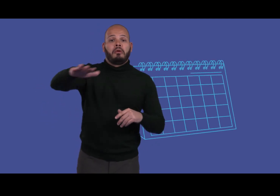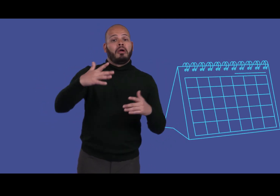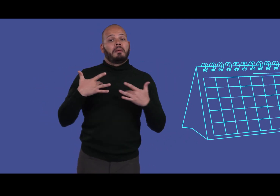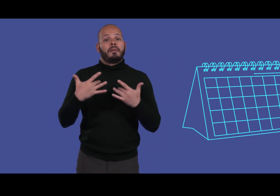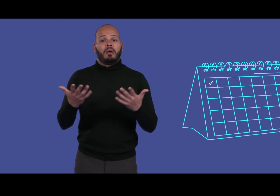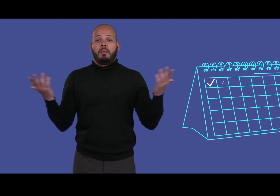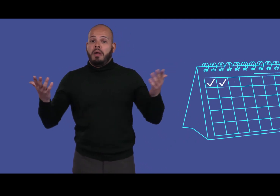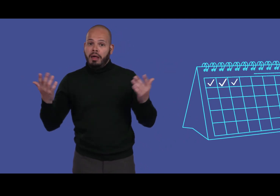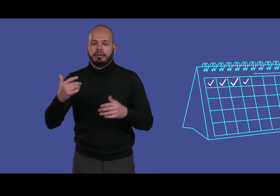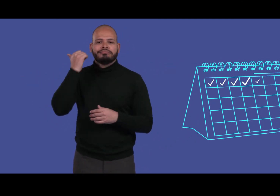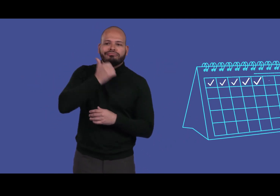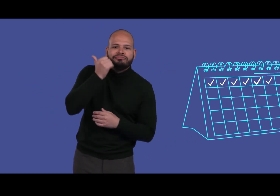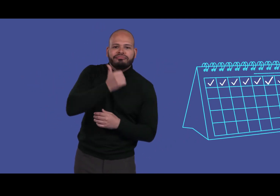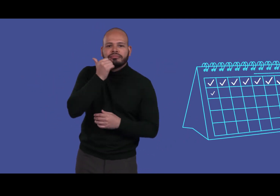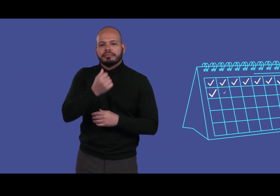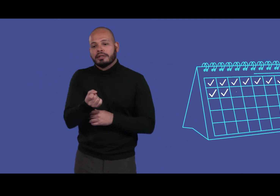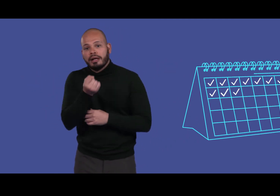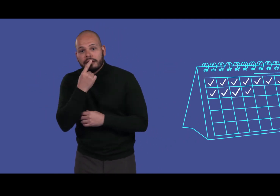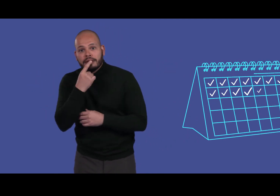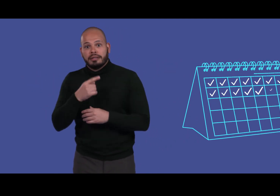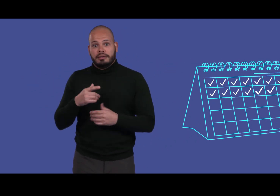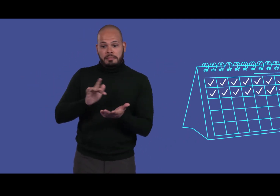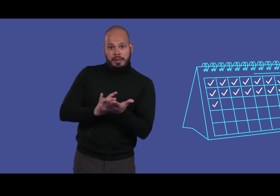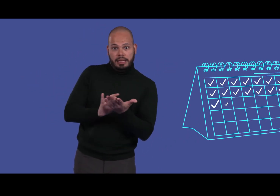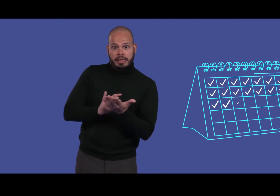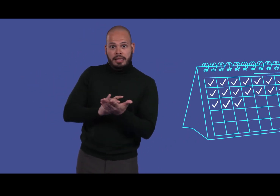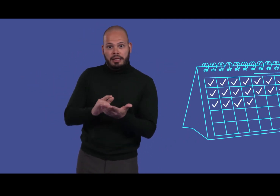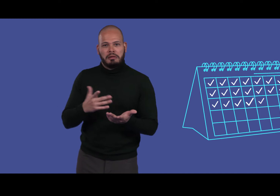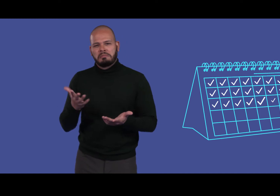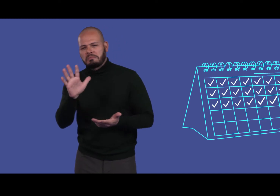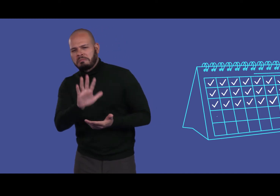Most people, just need to take a daily pill for 8 to 12 weeks,